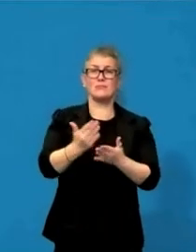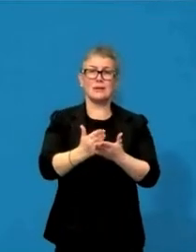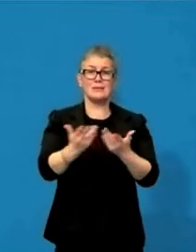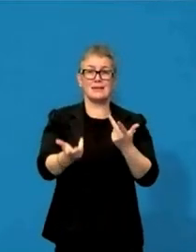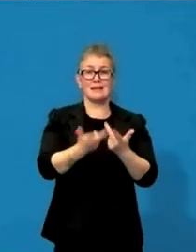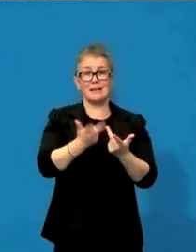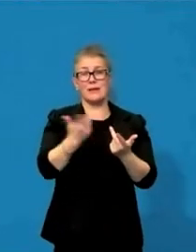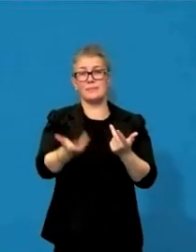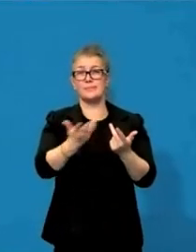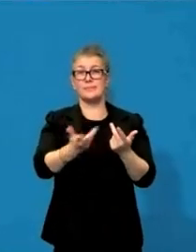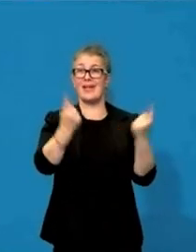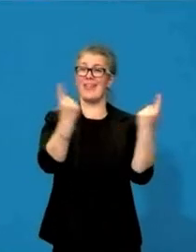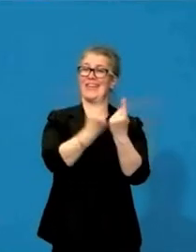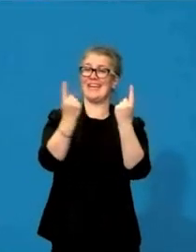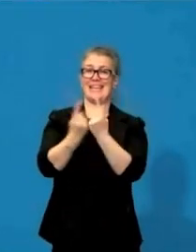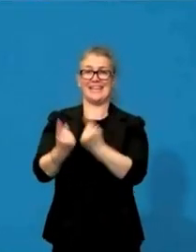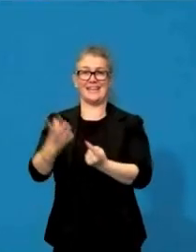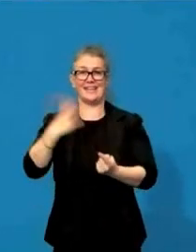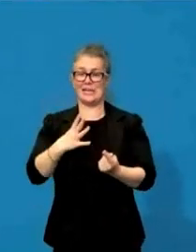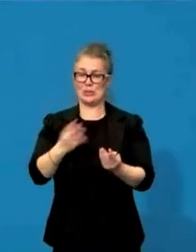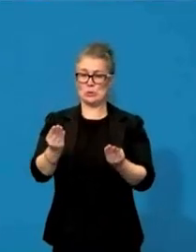you know - I mean, we like the idea, the concept.